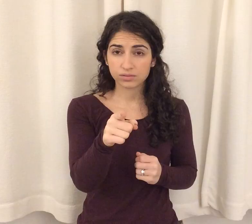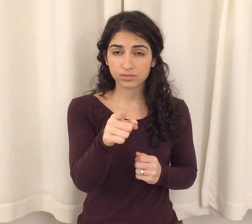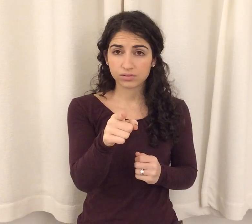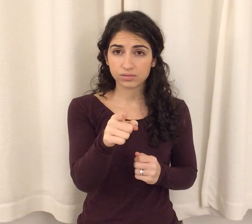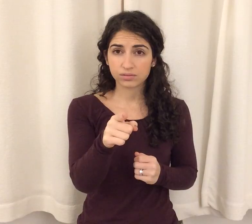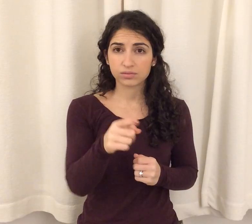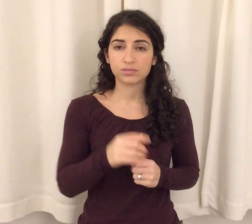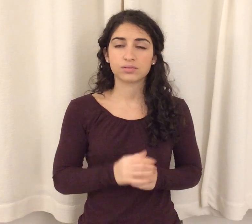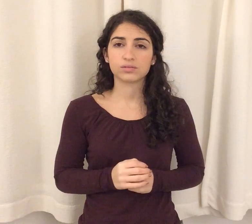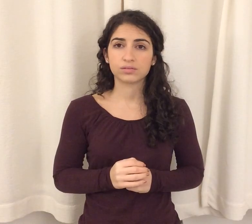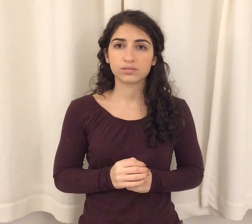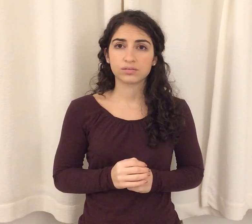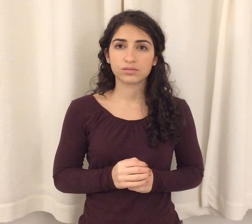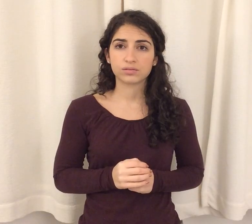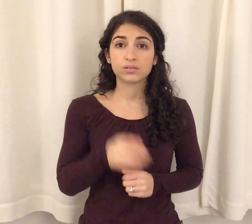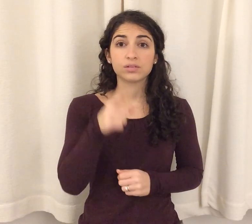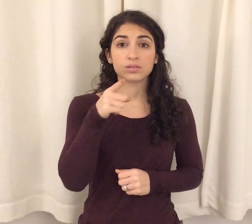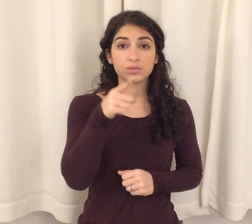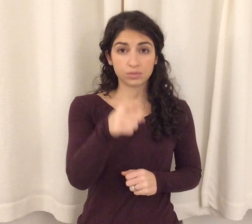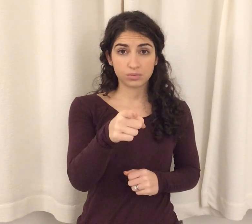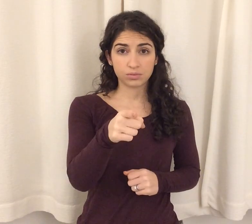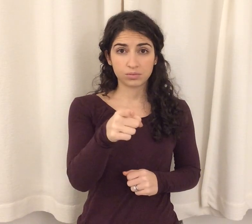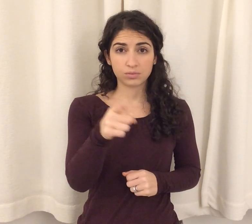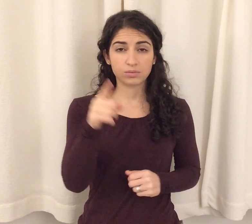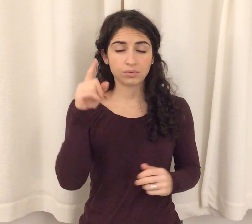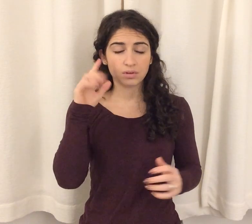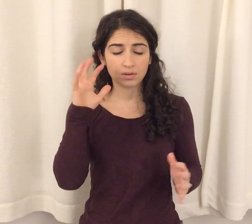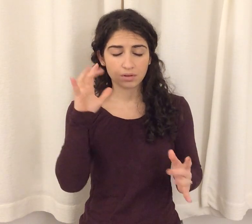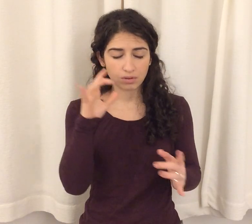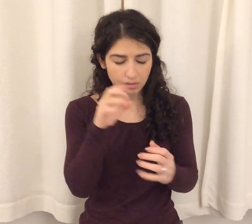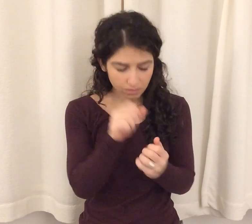"Did you pass out?" or "Were you